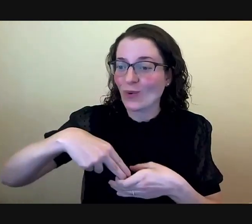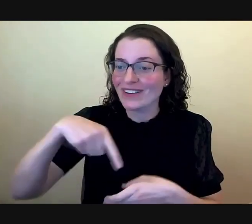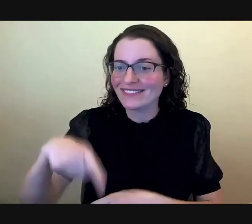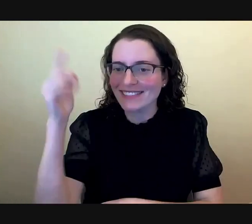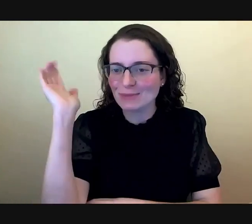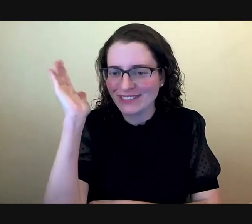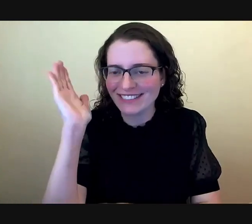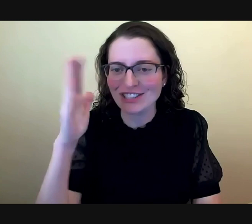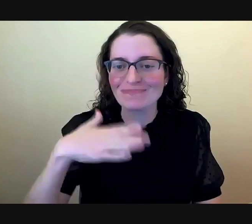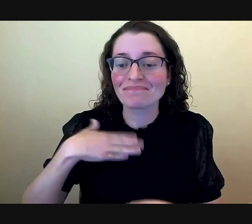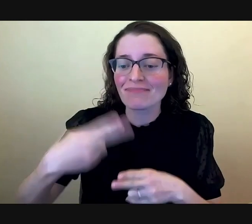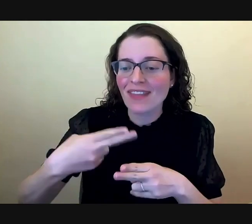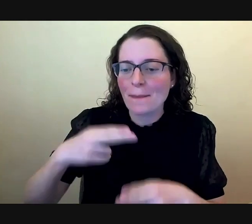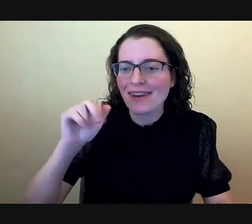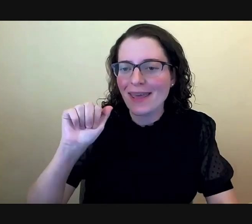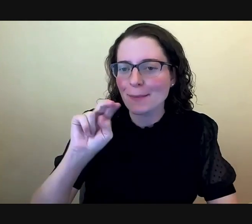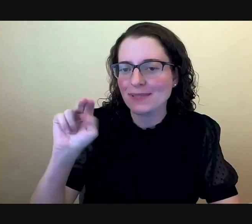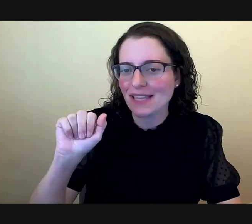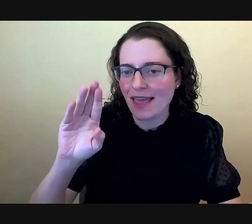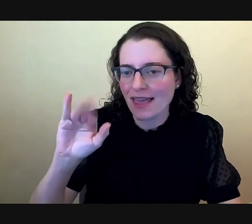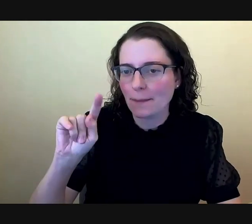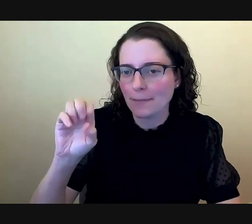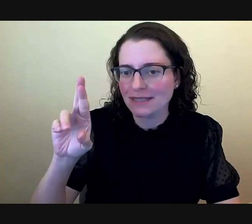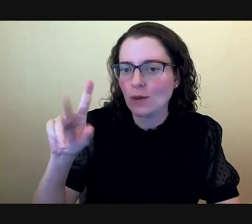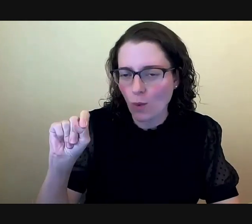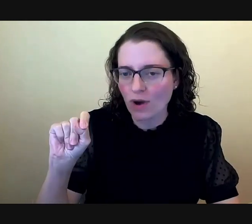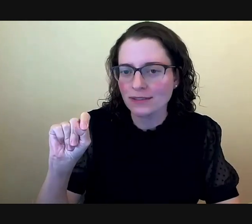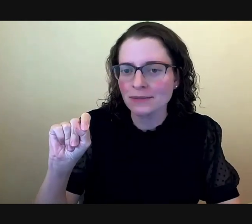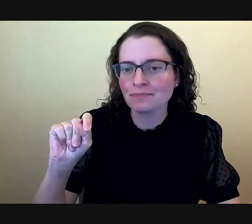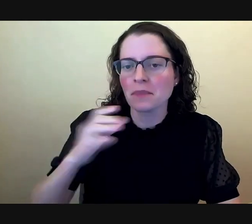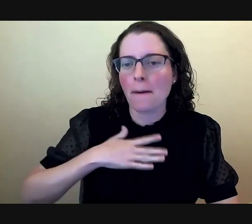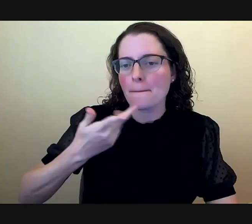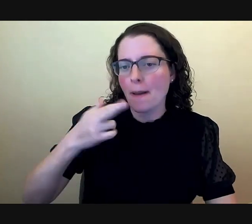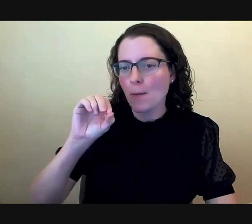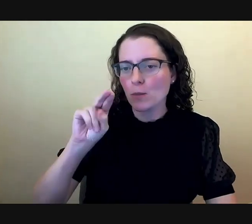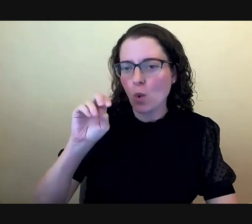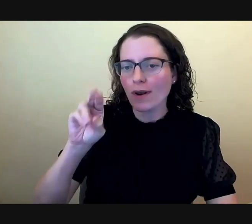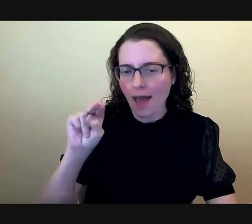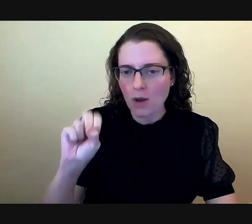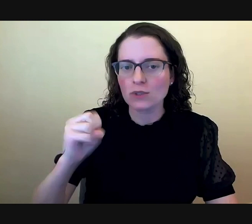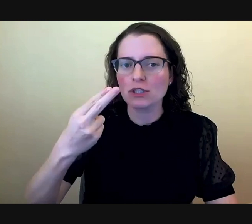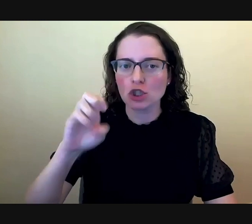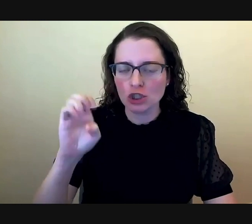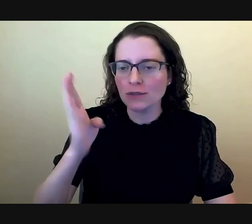Hi, everyone. Thank you so much for joining us at this presentation today. My name is Anna Bittencourt.